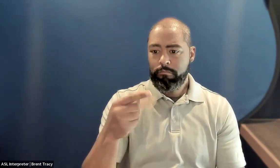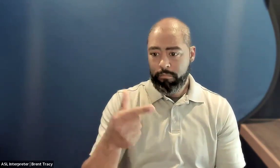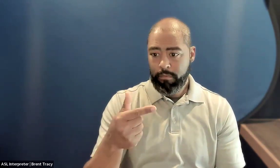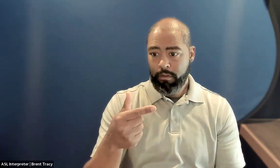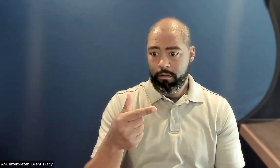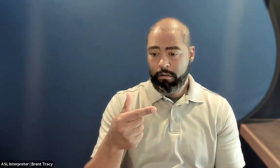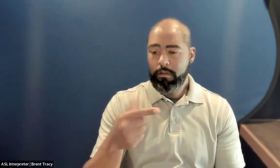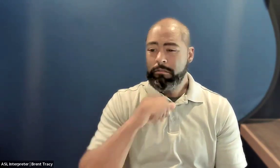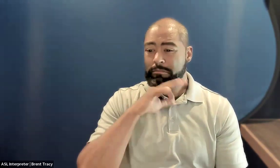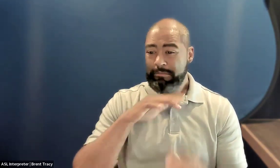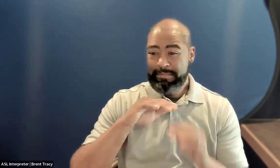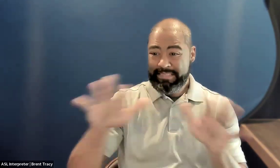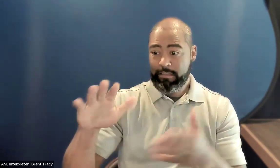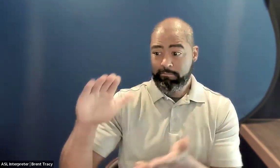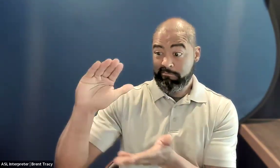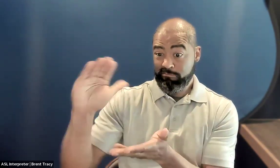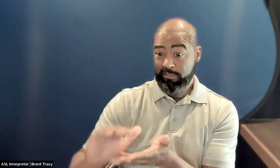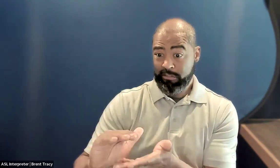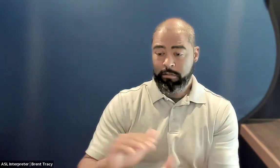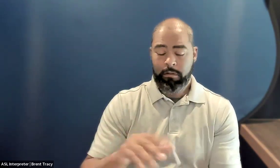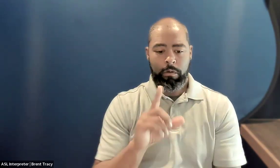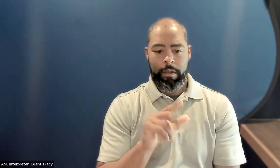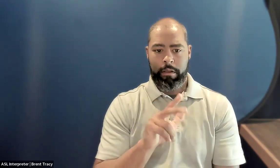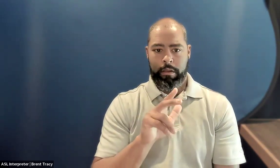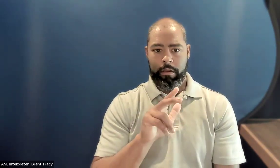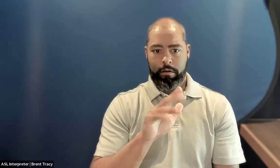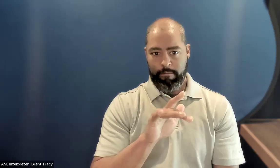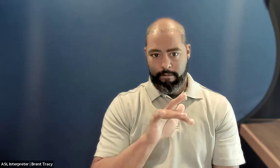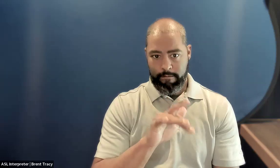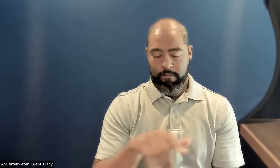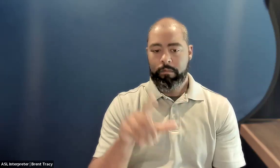20252030 as well as the 2050 Clean energy and climate plan